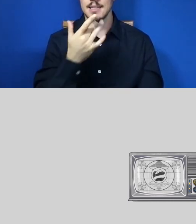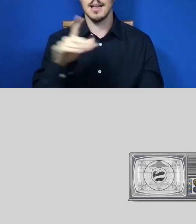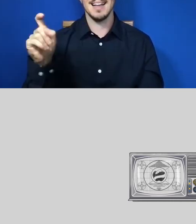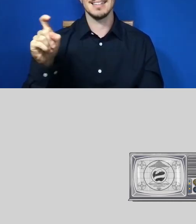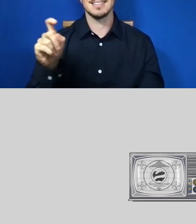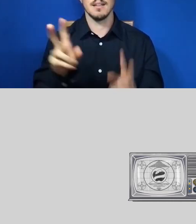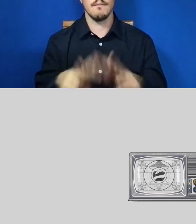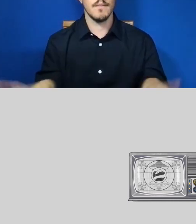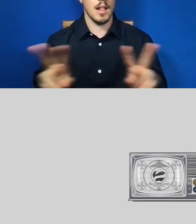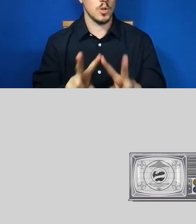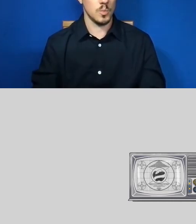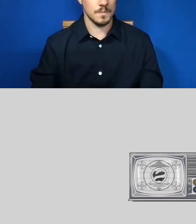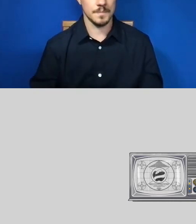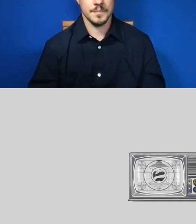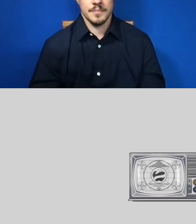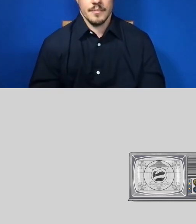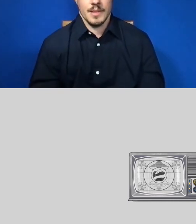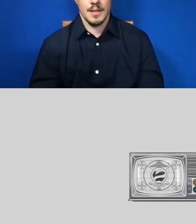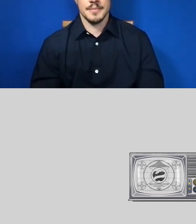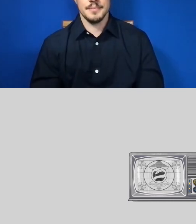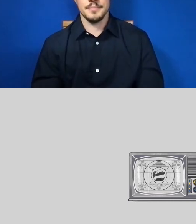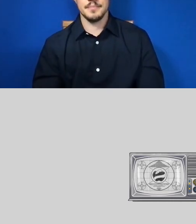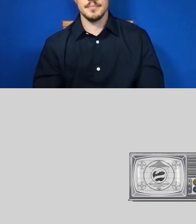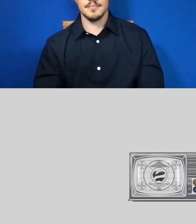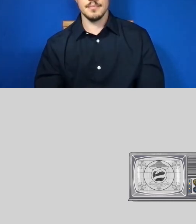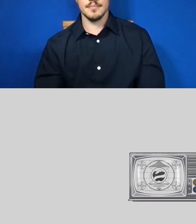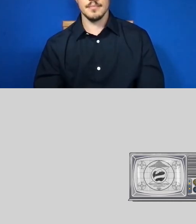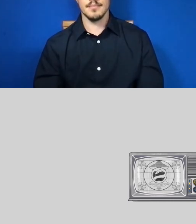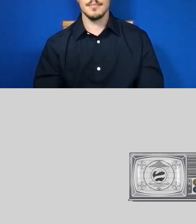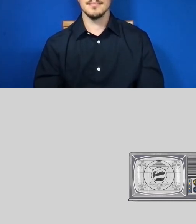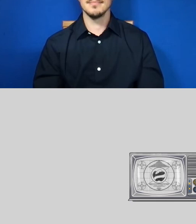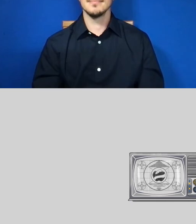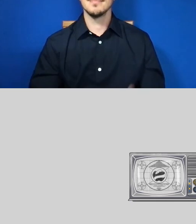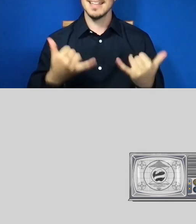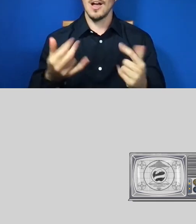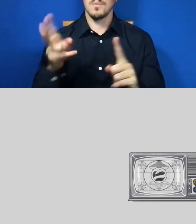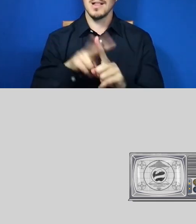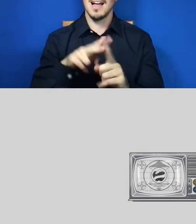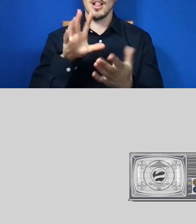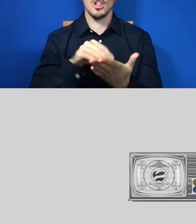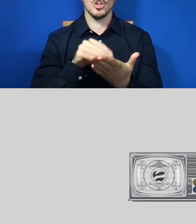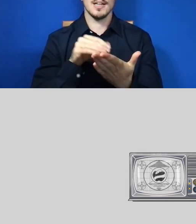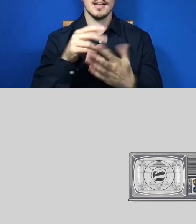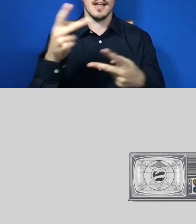and X is the value, X value. Now let's apply a learning algorithm to our data.